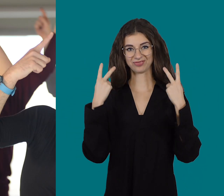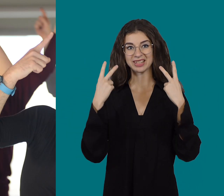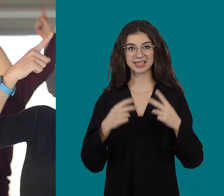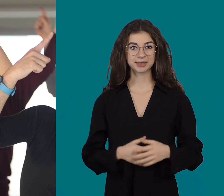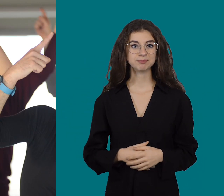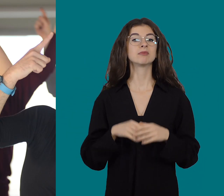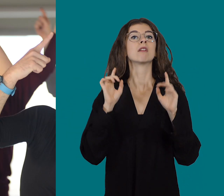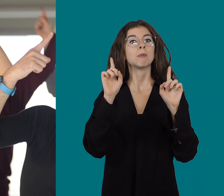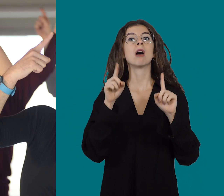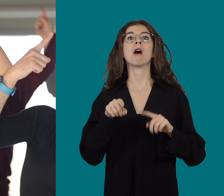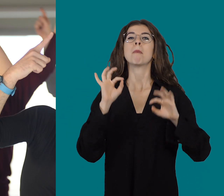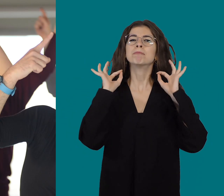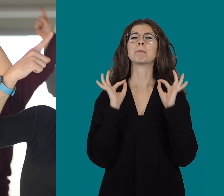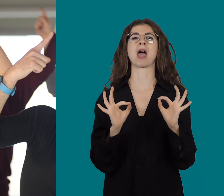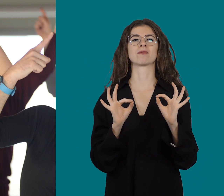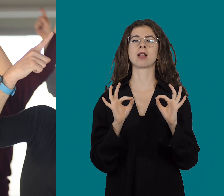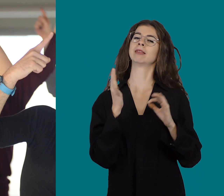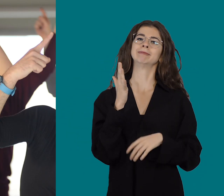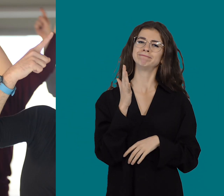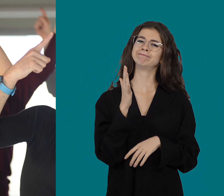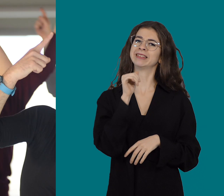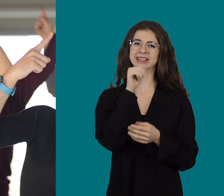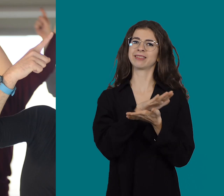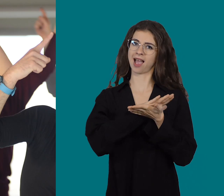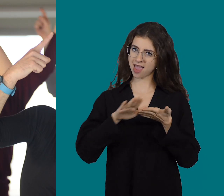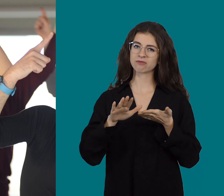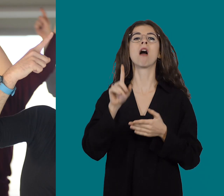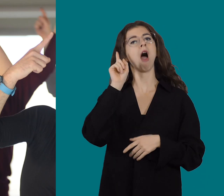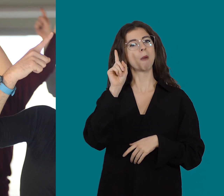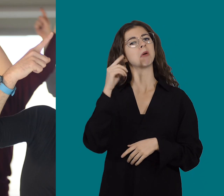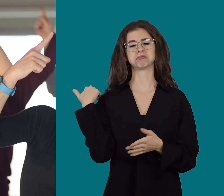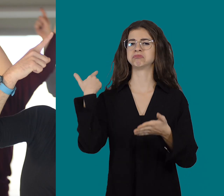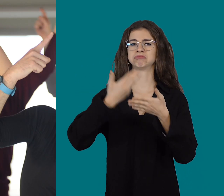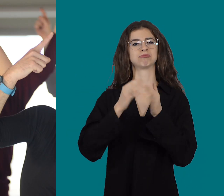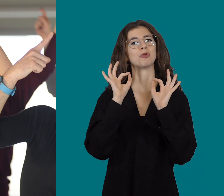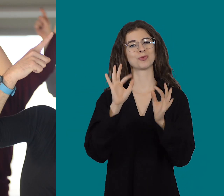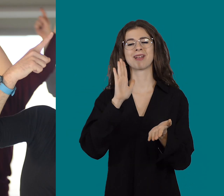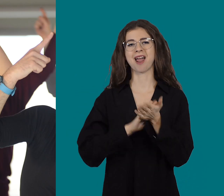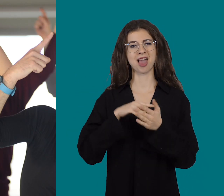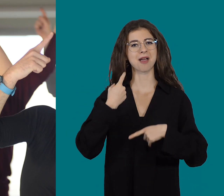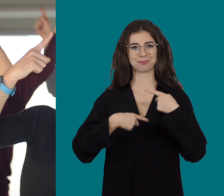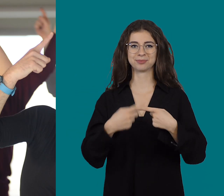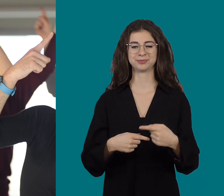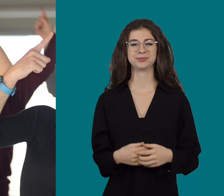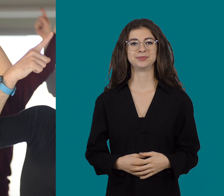That is very important and not easy to manage, but so far, they always succeeded.